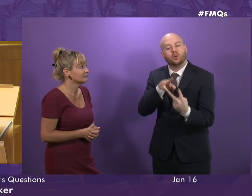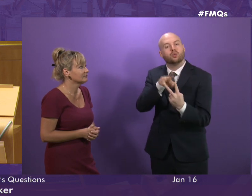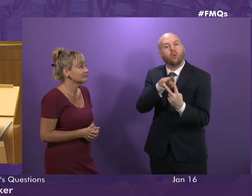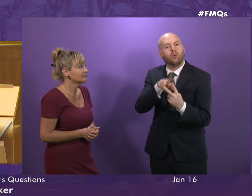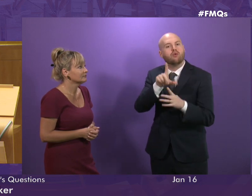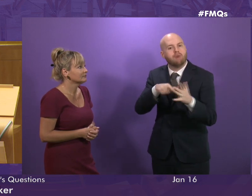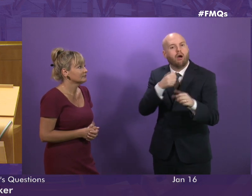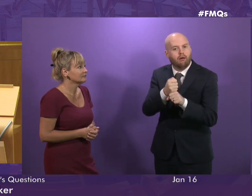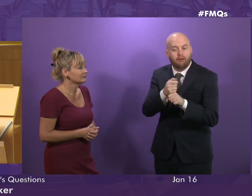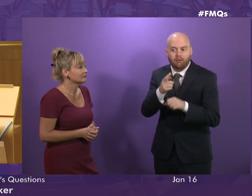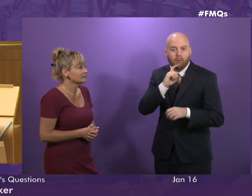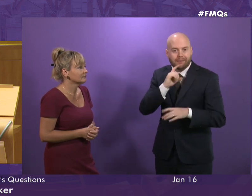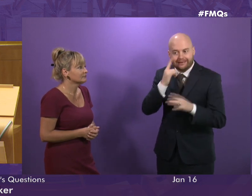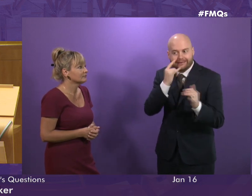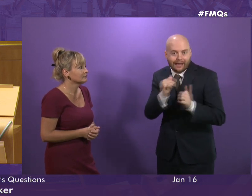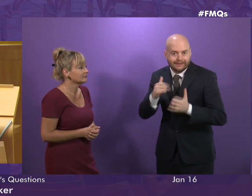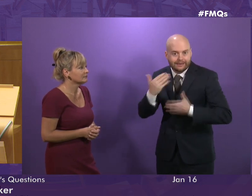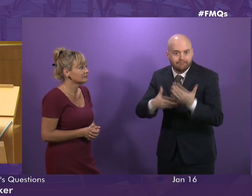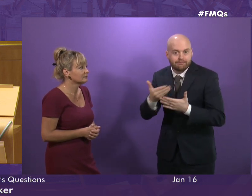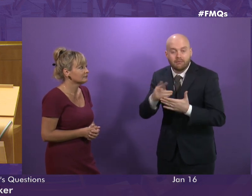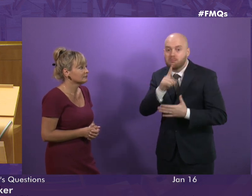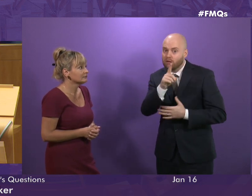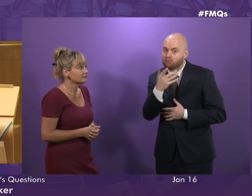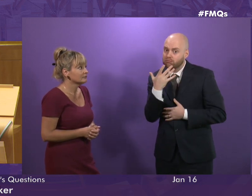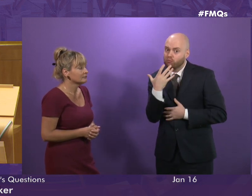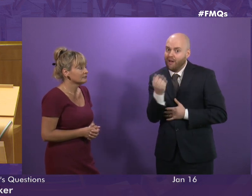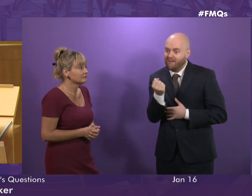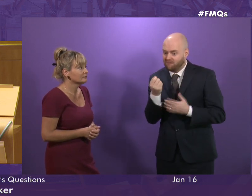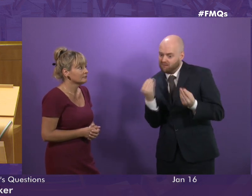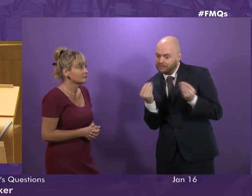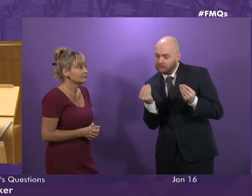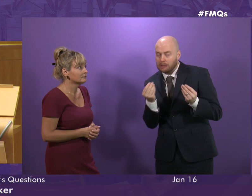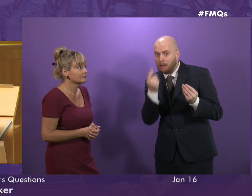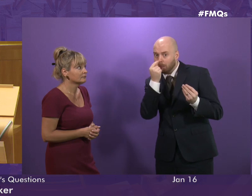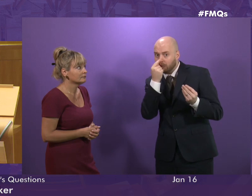trial, but there is flexibility to run more treatments through the trial in the future.